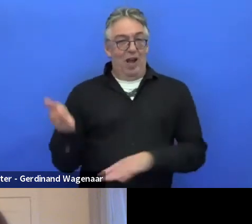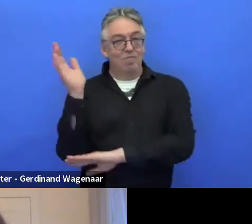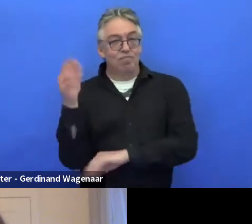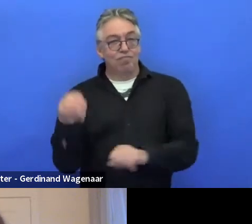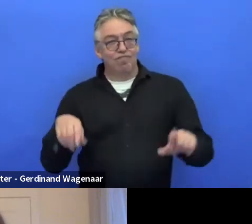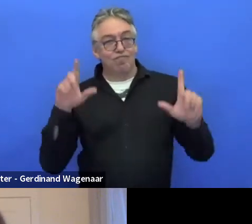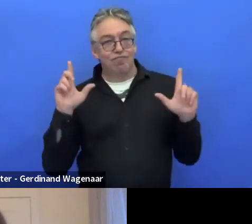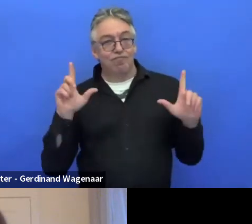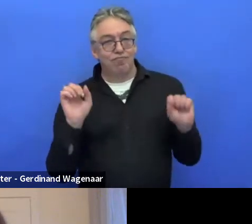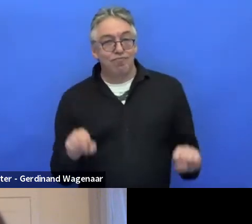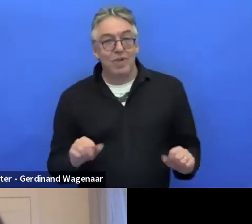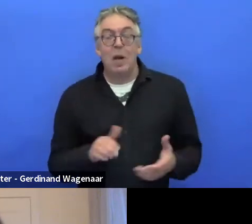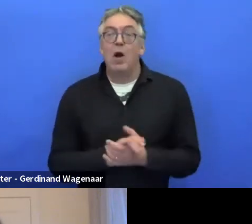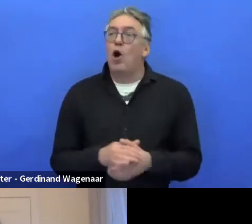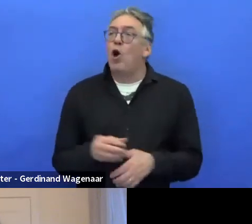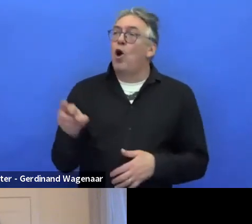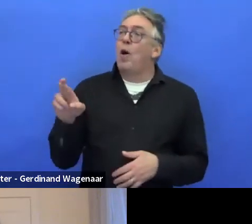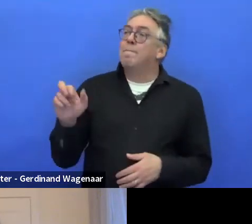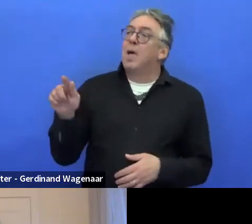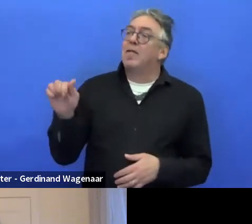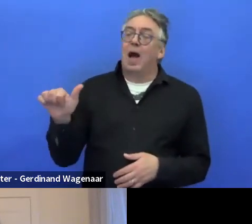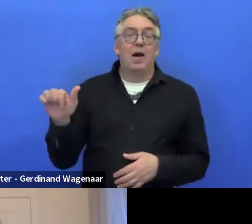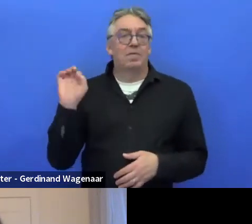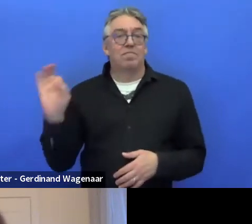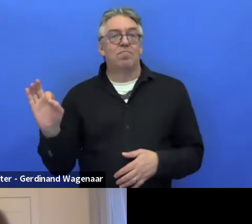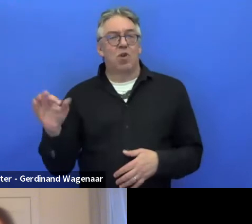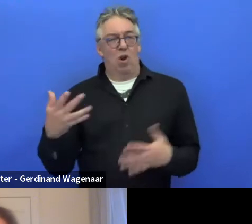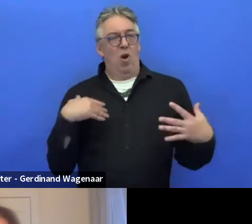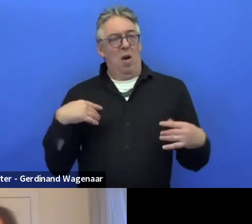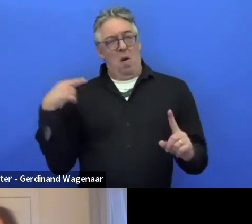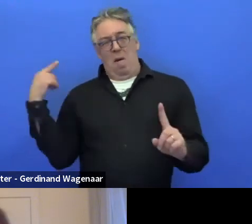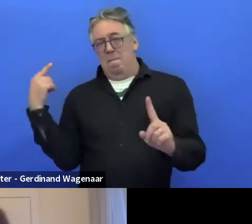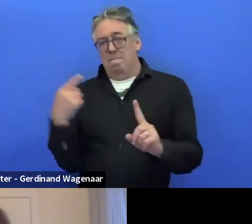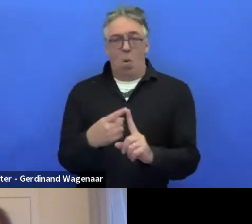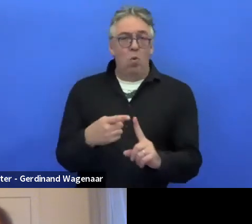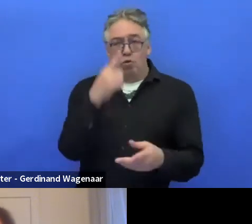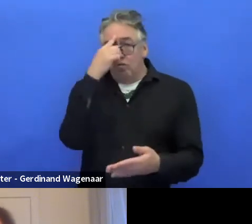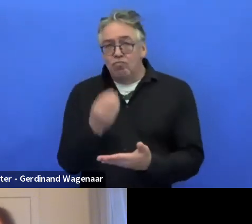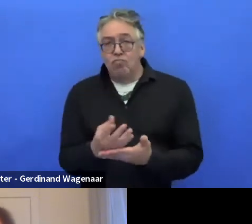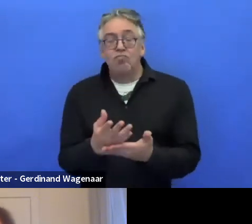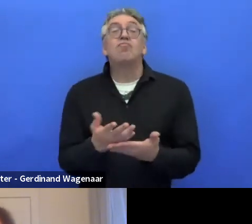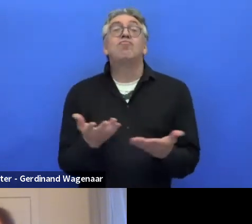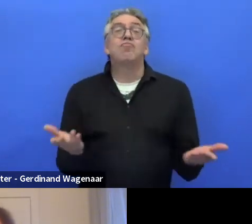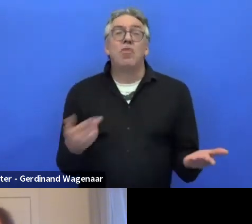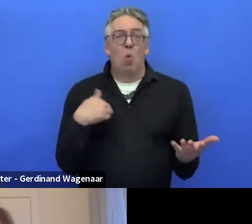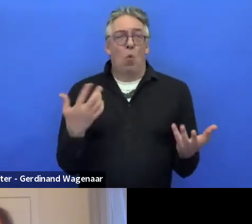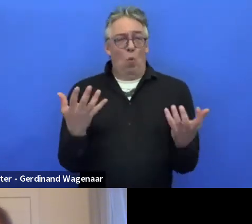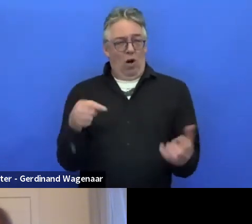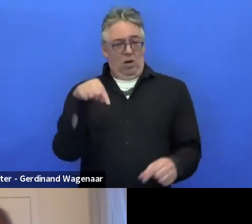I think what we want to communicate with you today is that we could not talk enough about our office